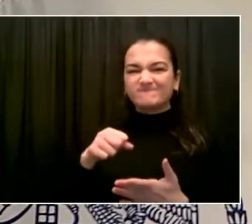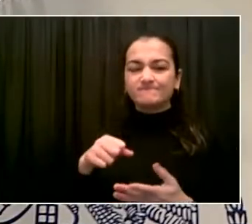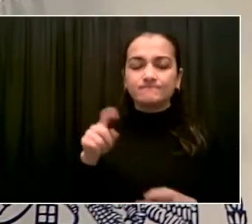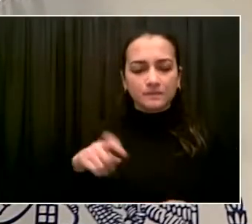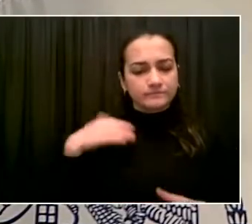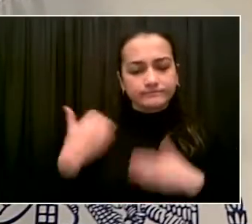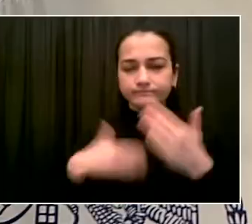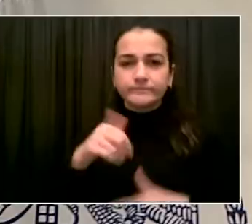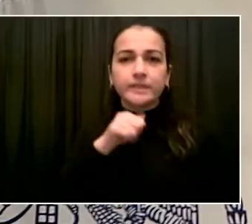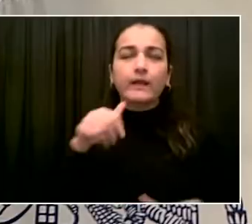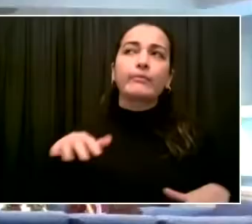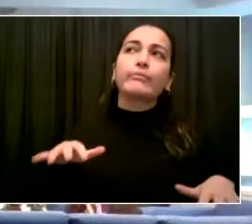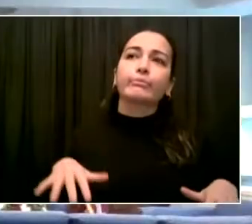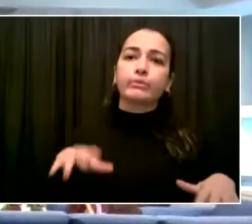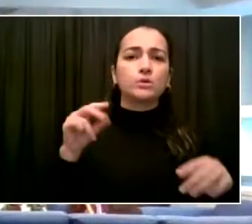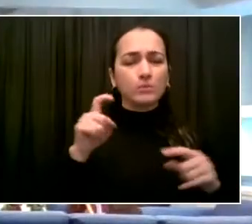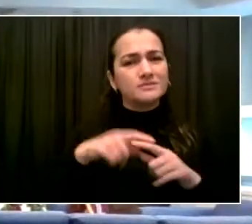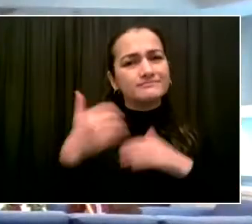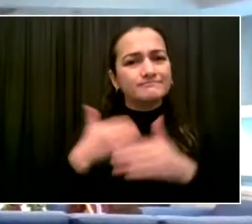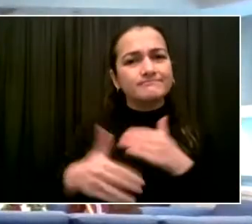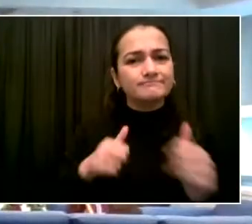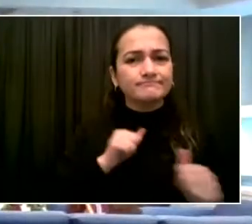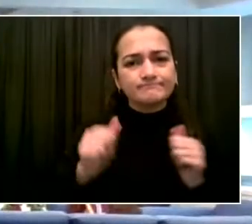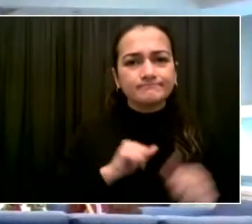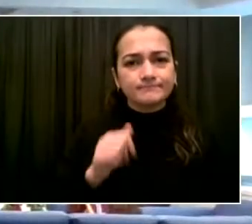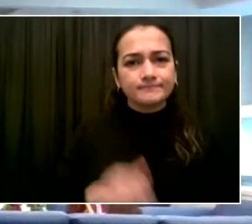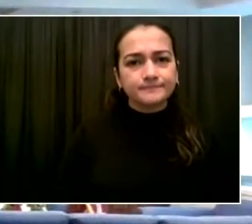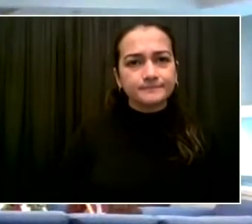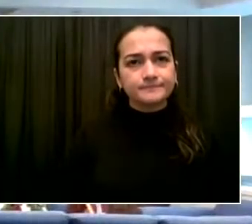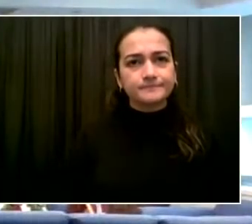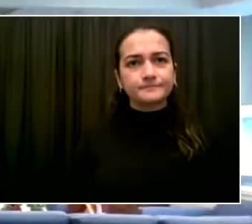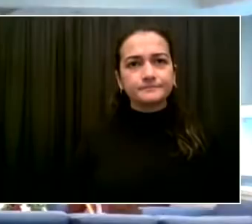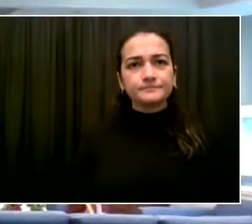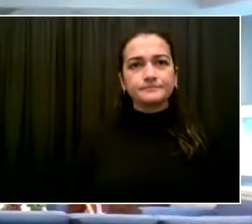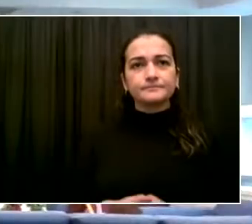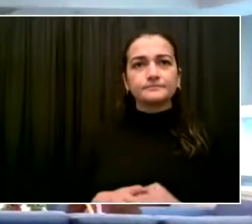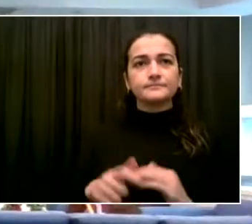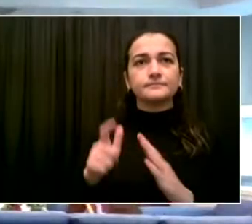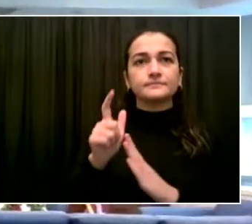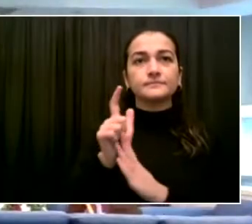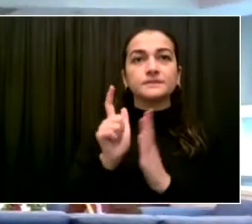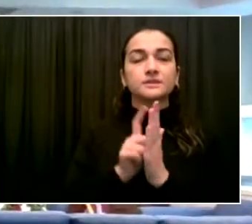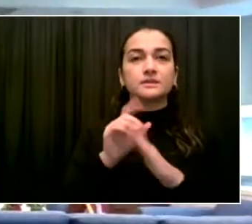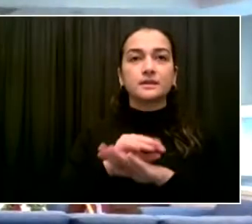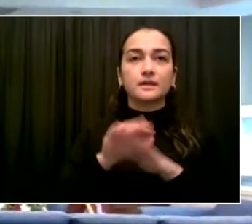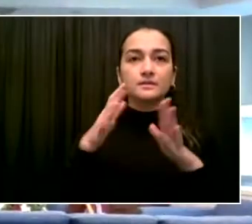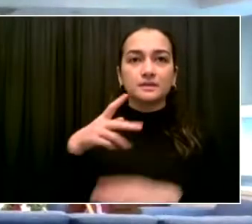SITUATION. BROAD STROKES NOW , FOR A BETTER ANSWER, TALK TO GEORA GIPESTANA.